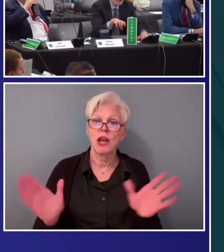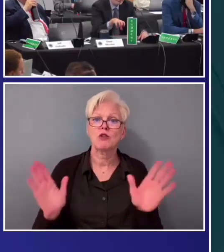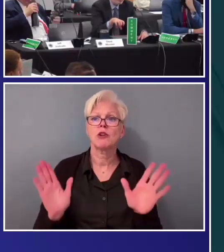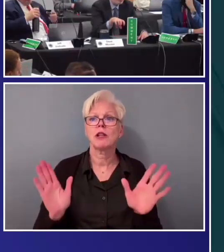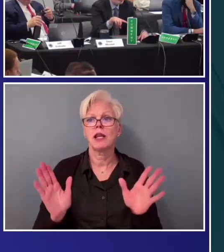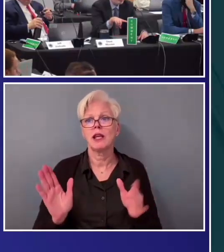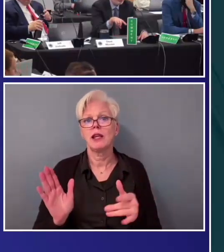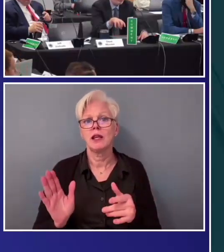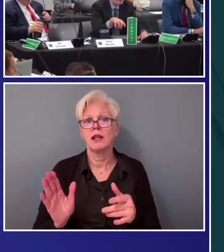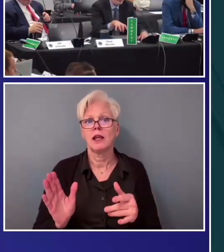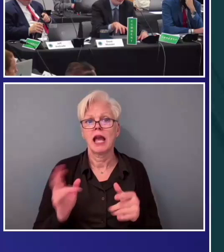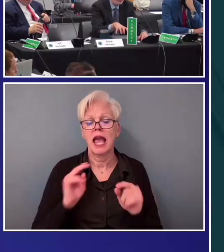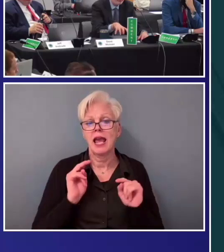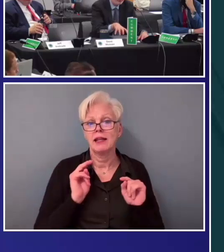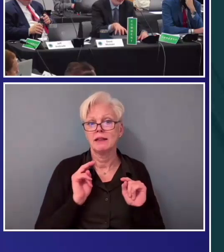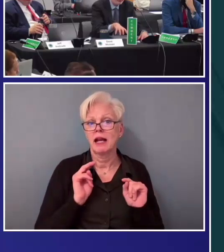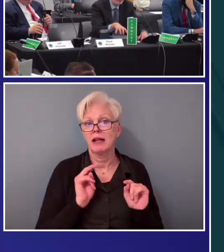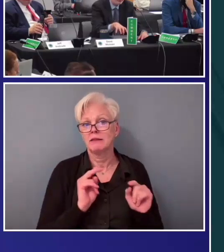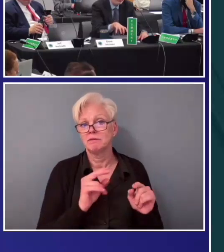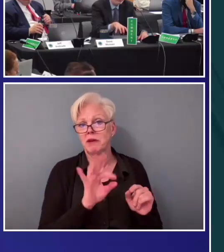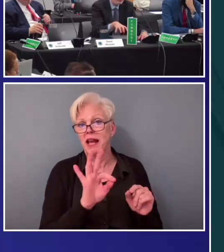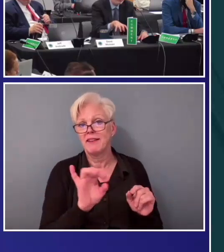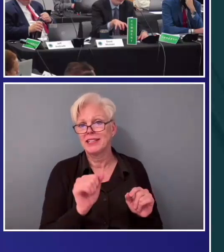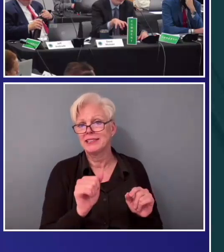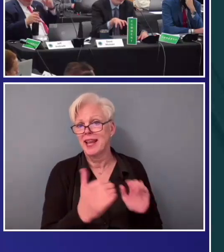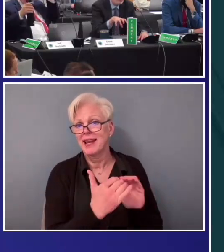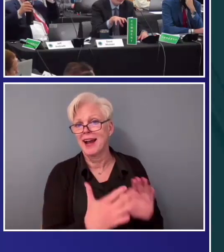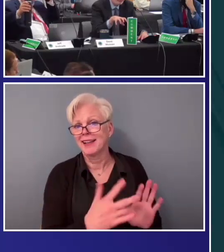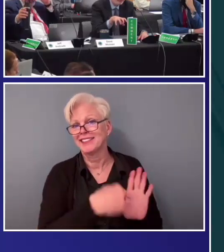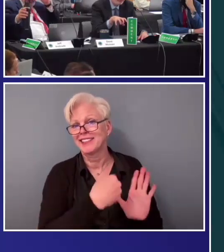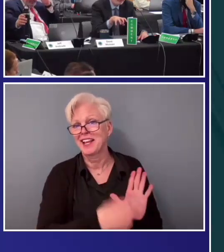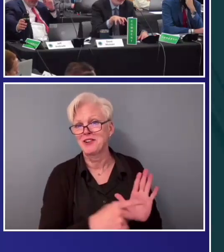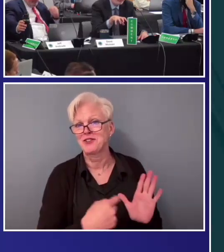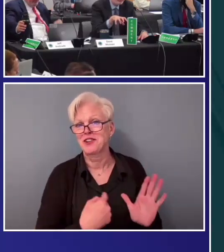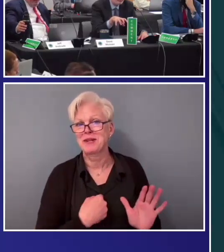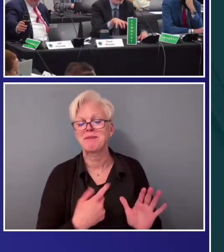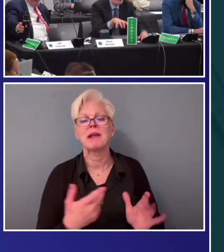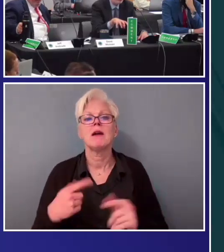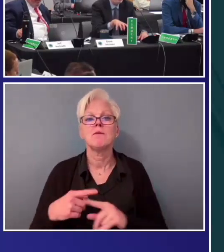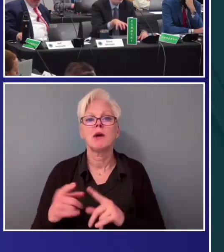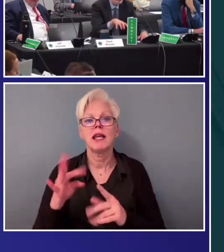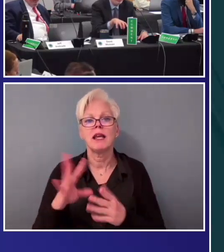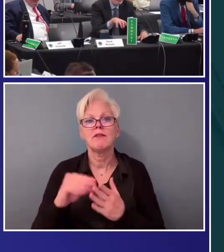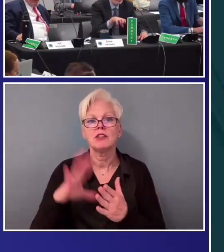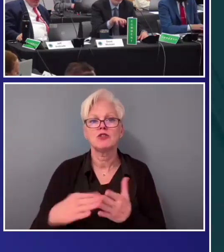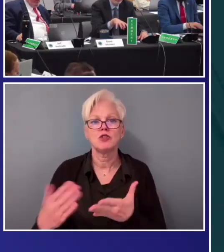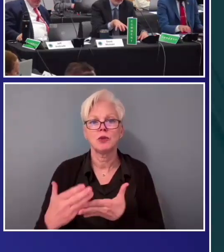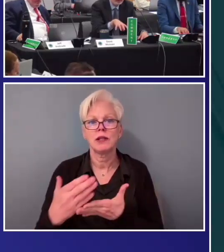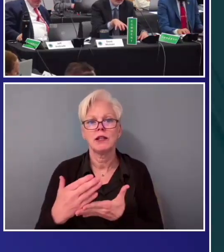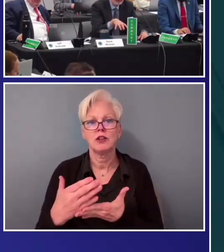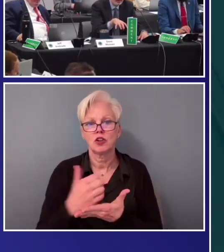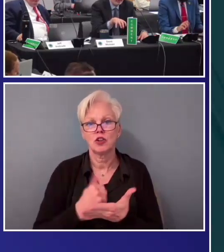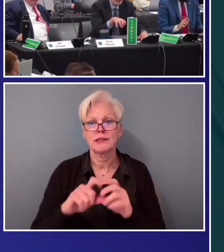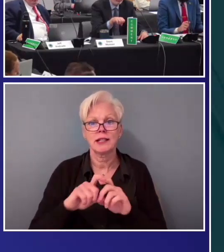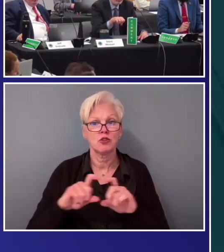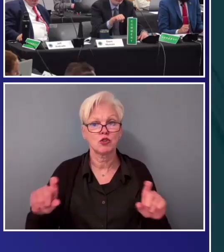and I'll look to my FSA colleagues to correct me again, if, if a student earns a degree and earns a